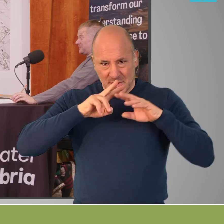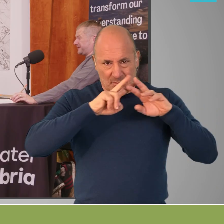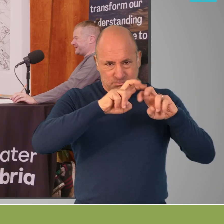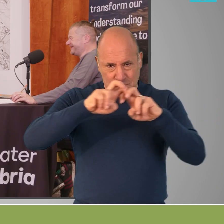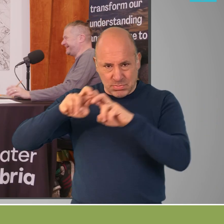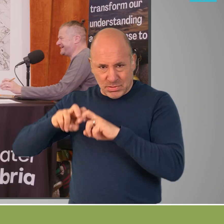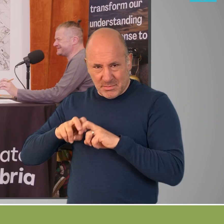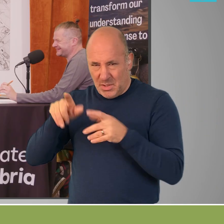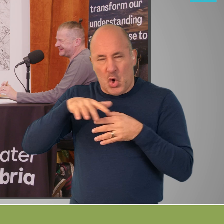anyway,